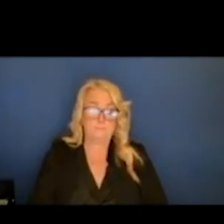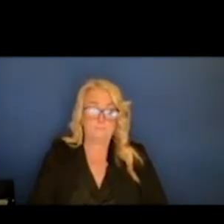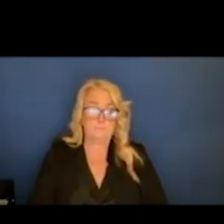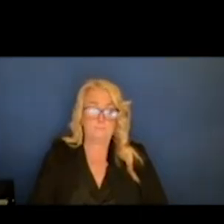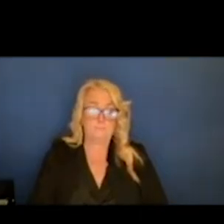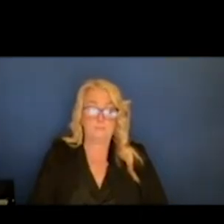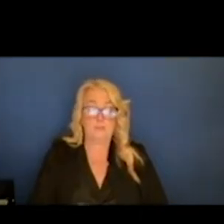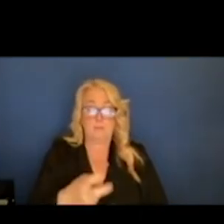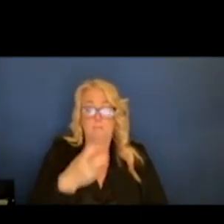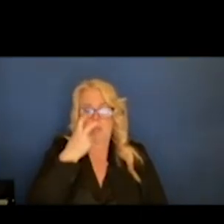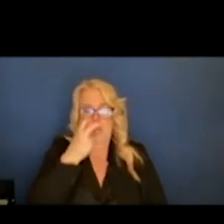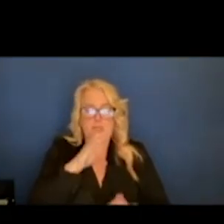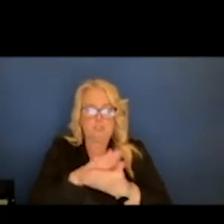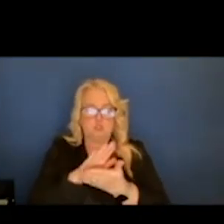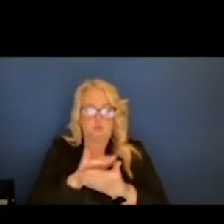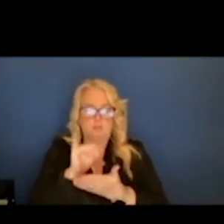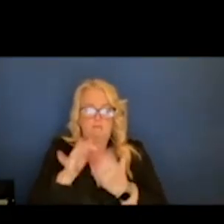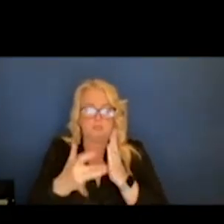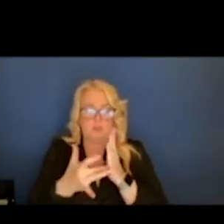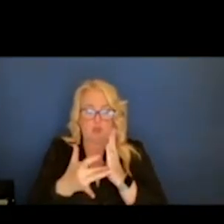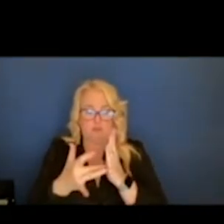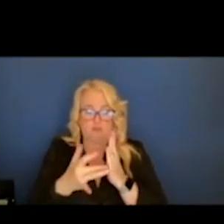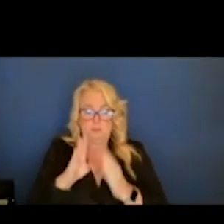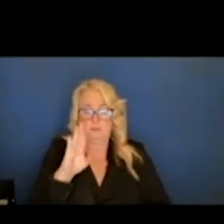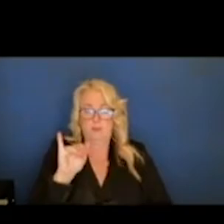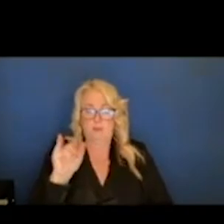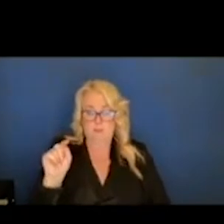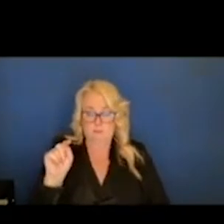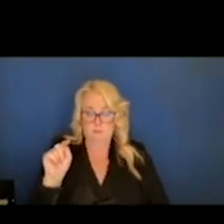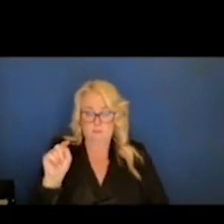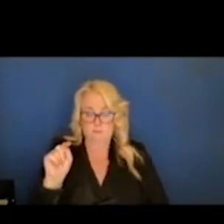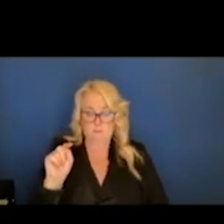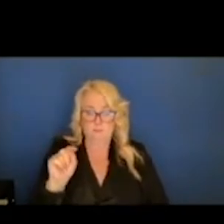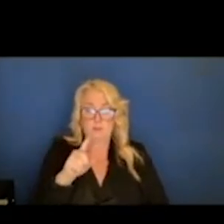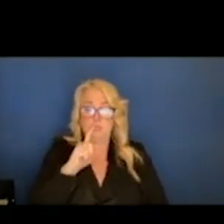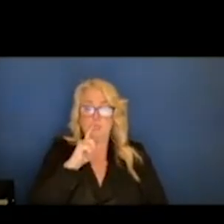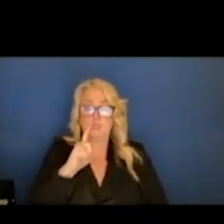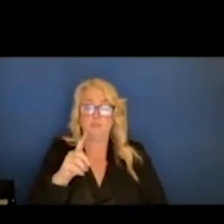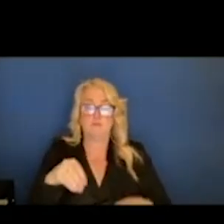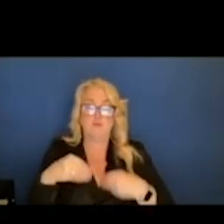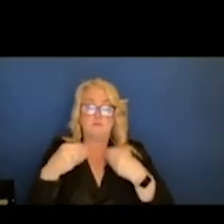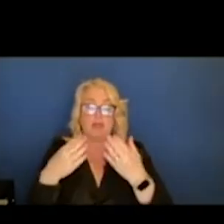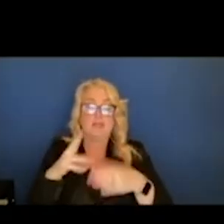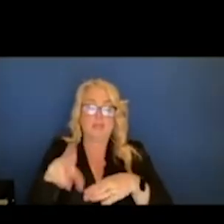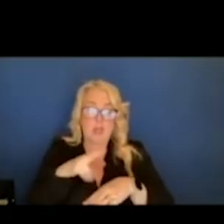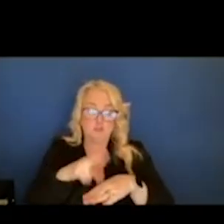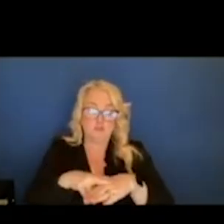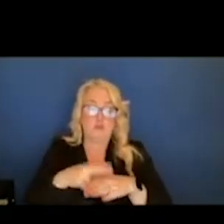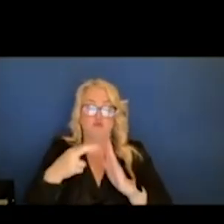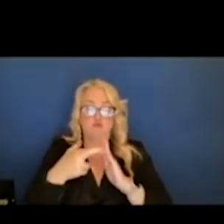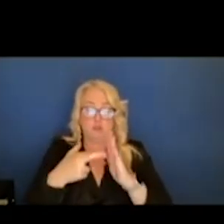The Blind Institute of Technology (BIT) is offering National Registered Apprenticeship